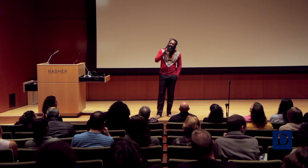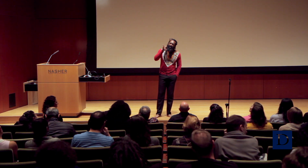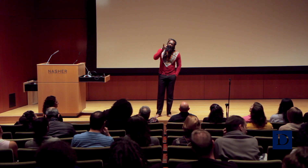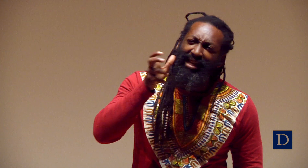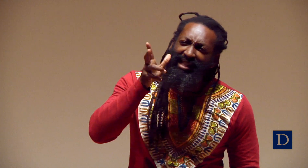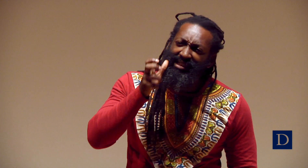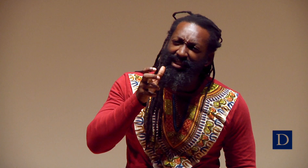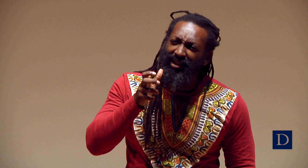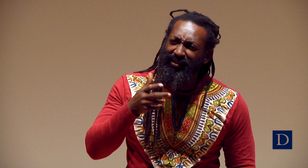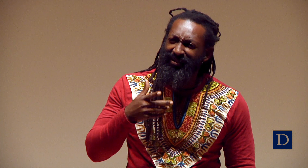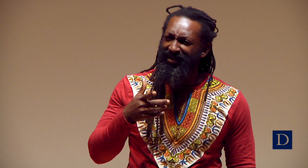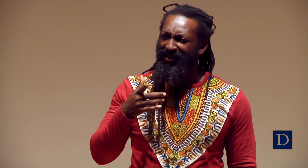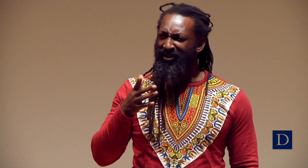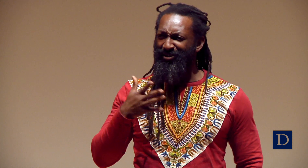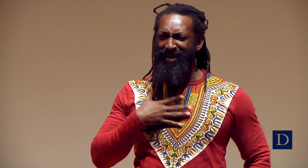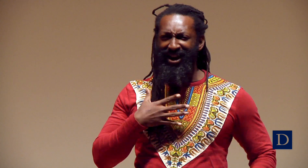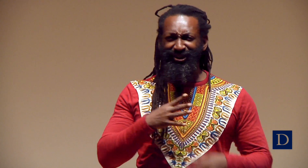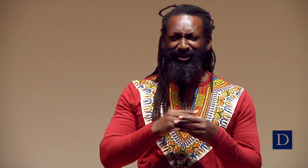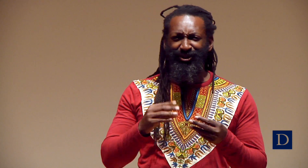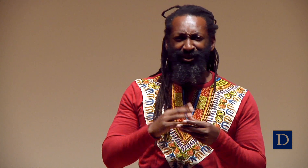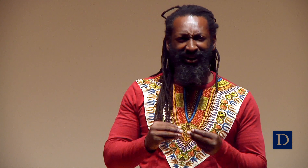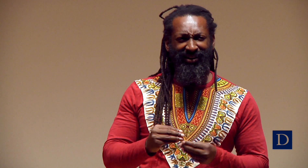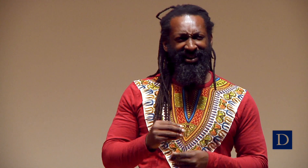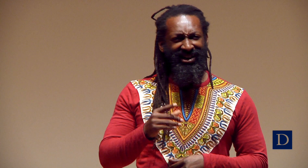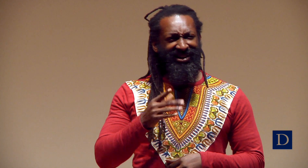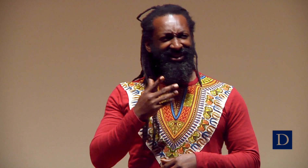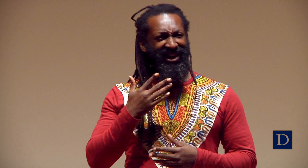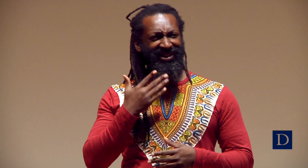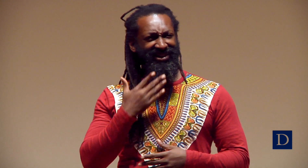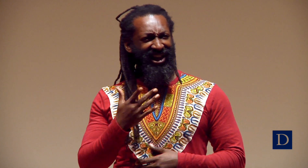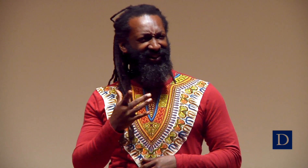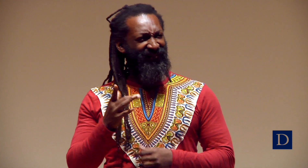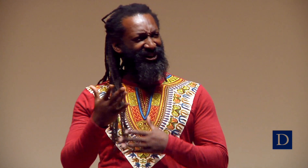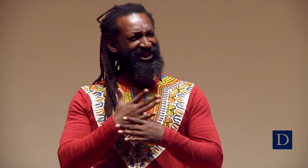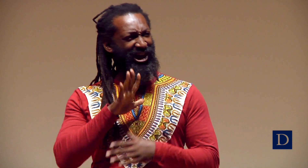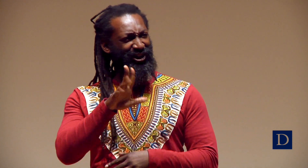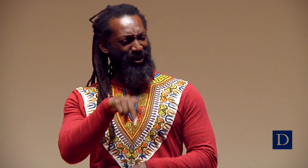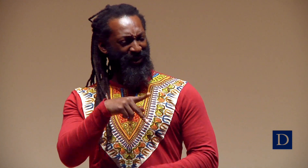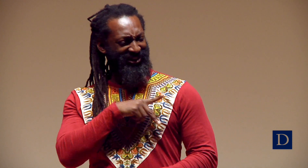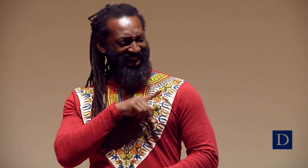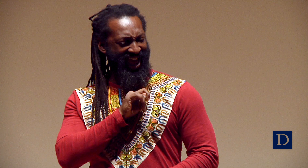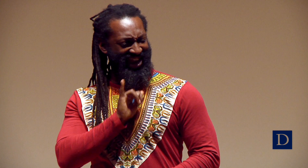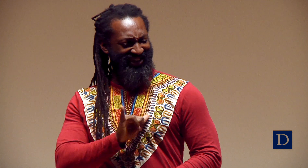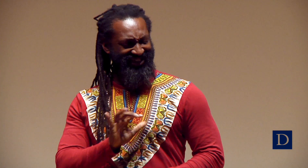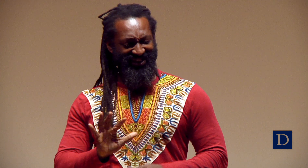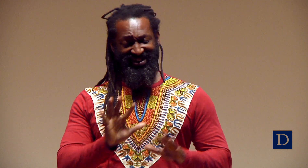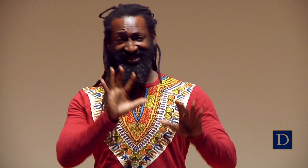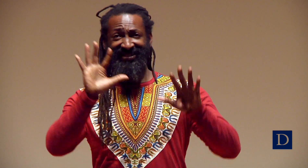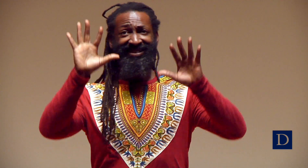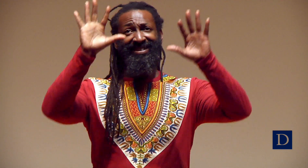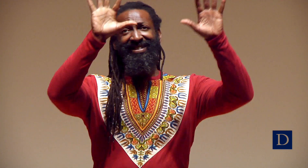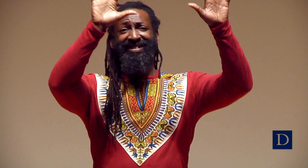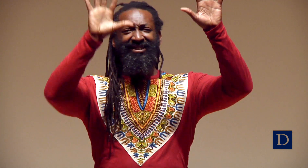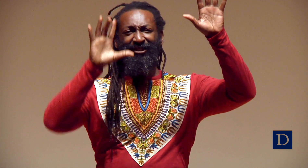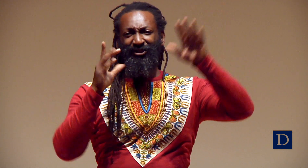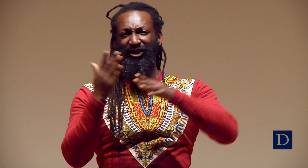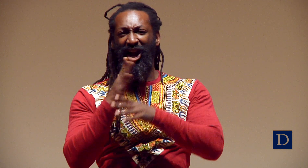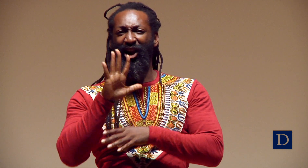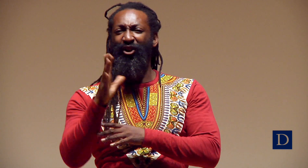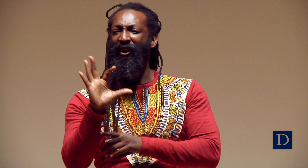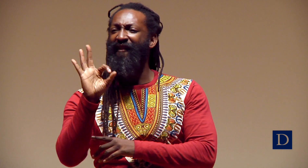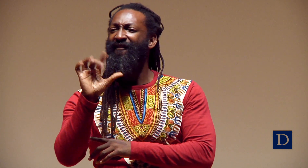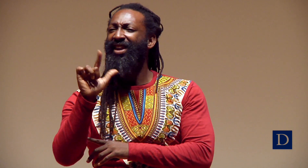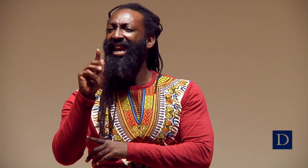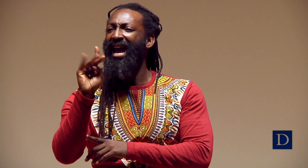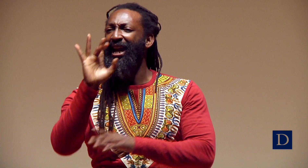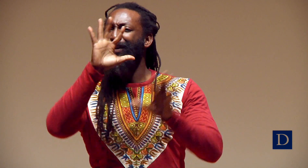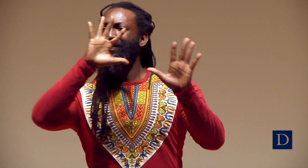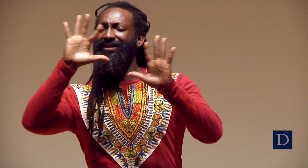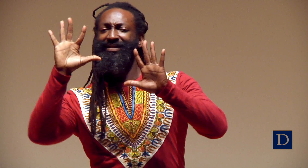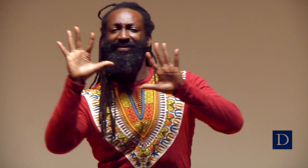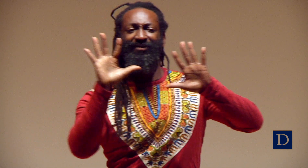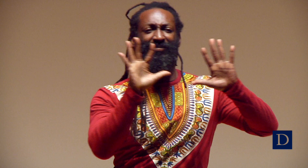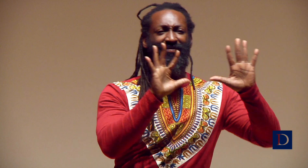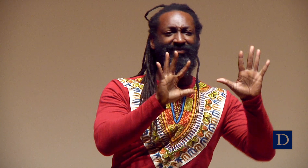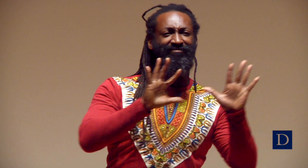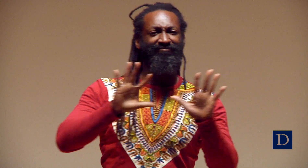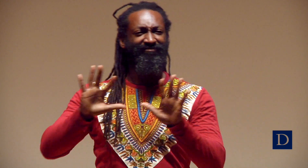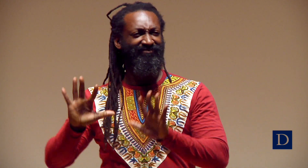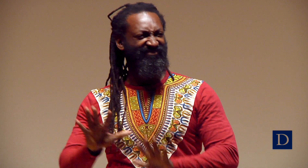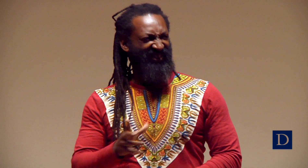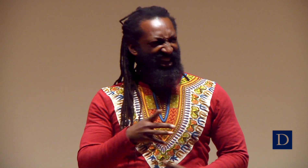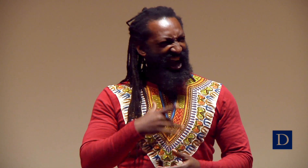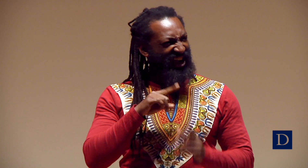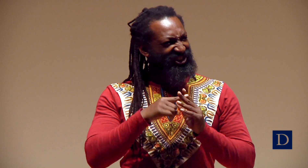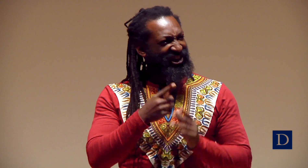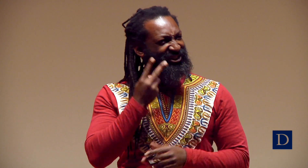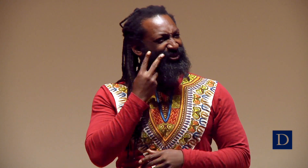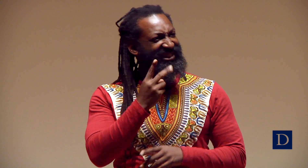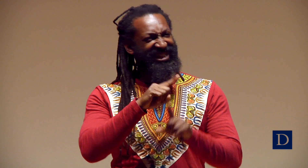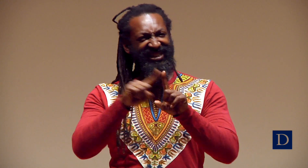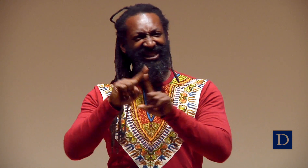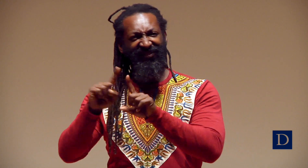So really, thank you so much for listening to my story, and thank you for sharing your personality, and sharing your flame.